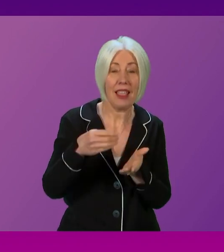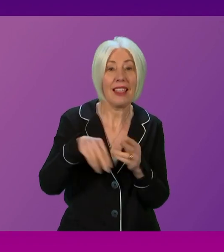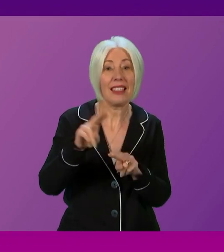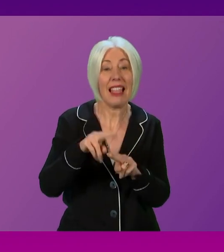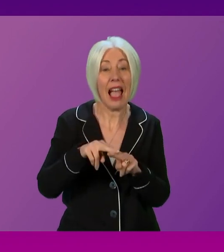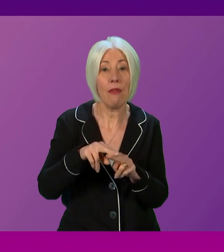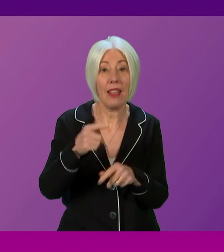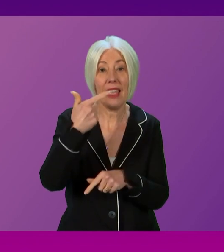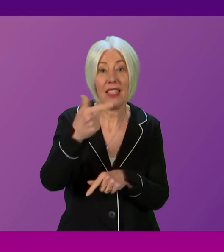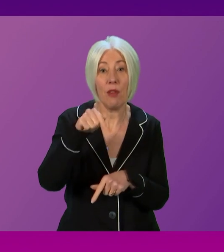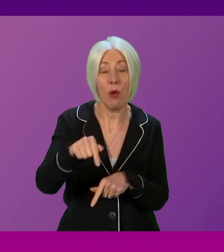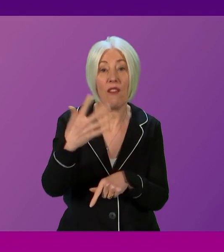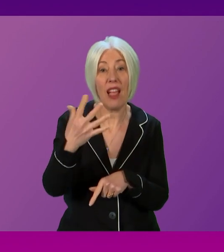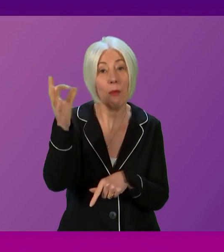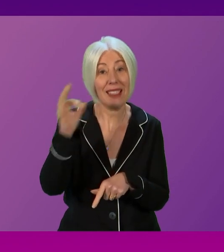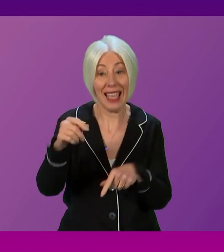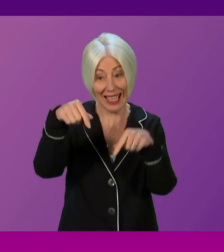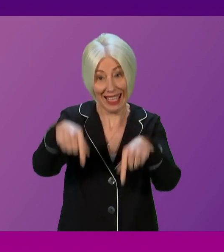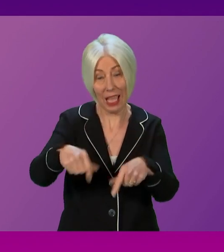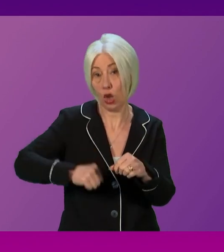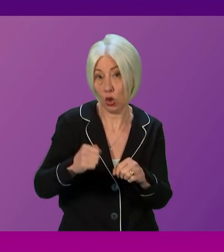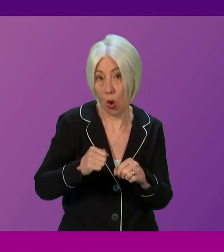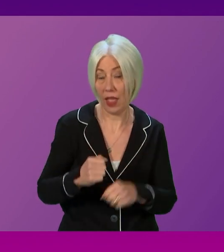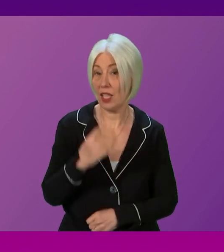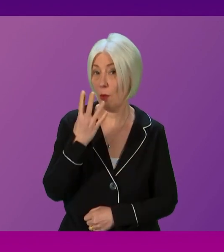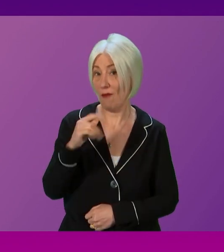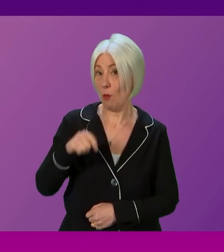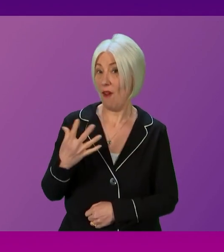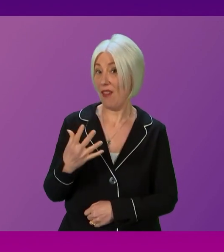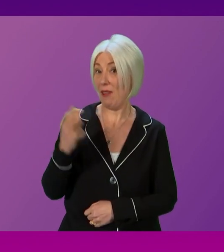per cent here in Scotland, as compared with 4.5 per cent where Labour is in government in Wales.